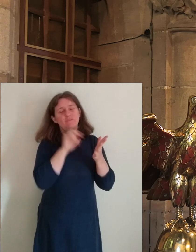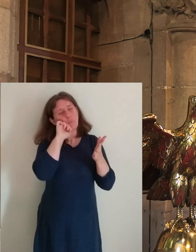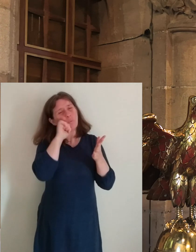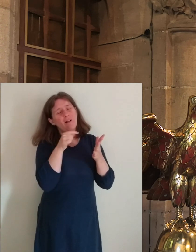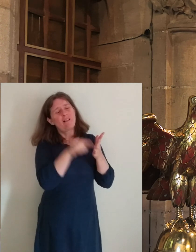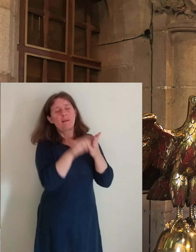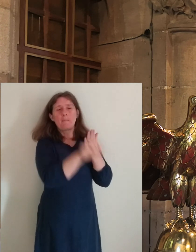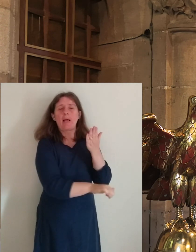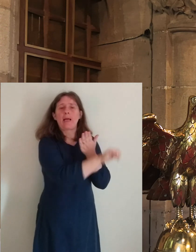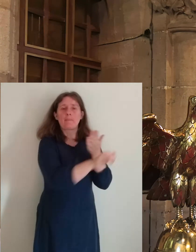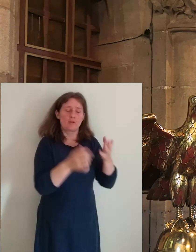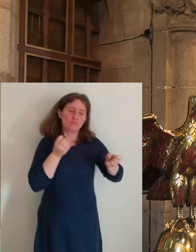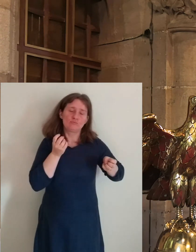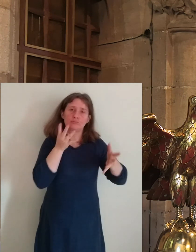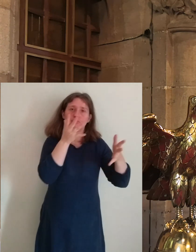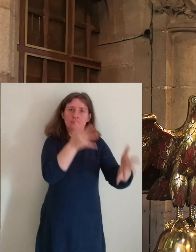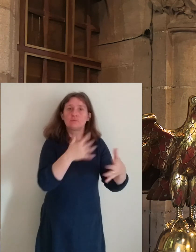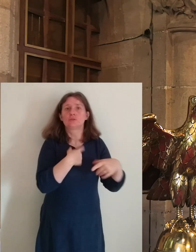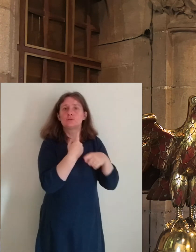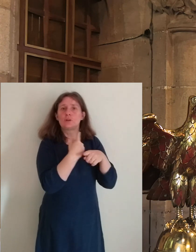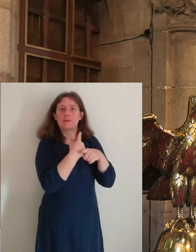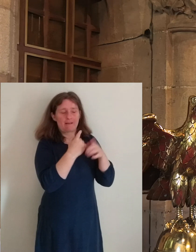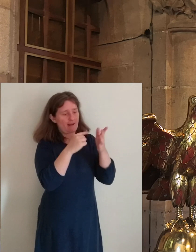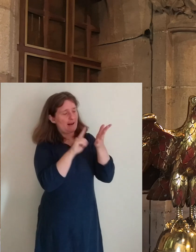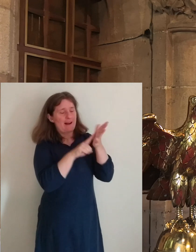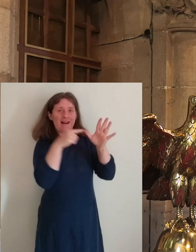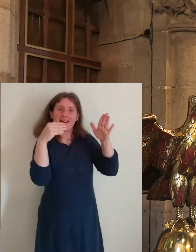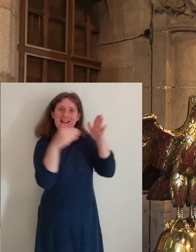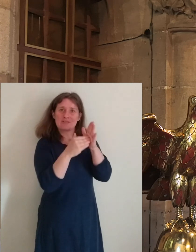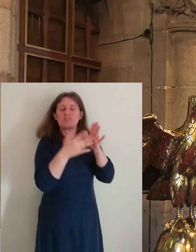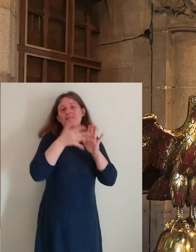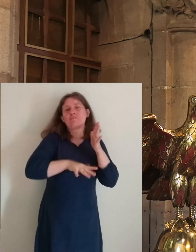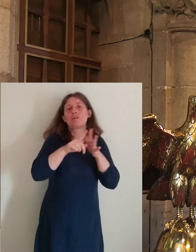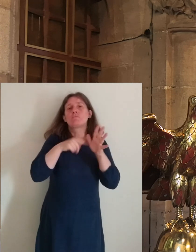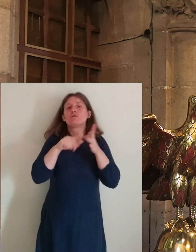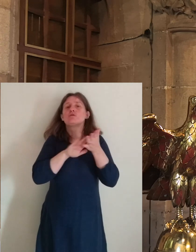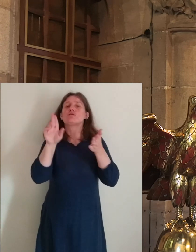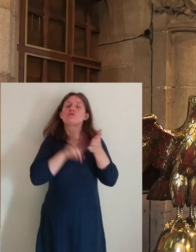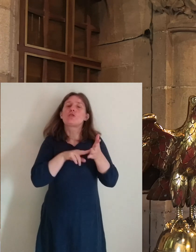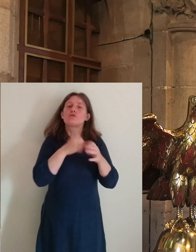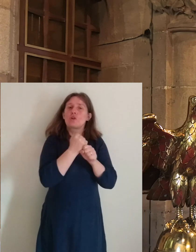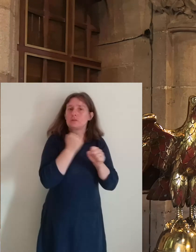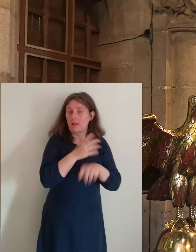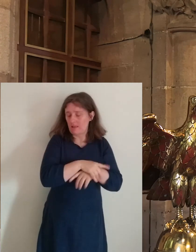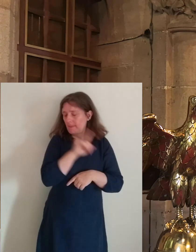John’s Gospel about the raising of Lazarus, and also from Paul Bell who is singing his